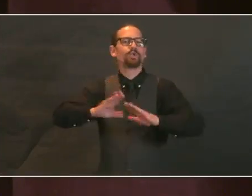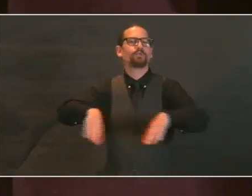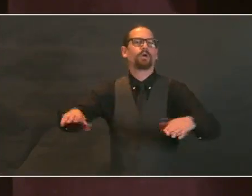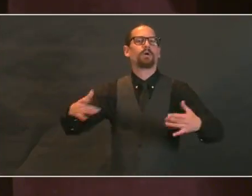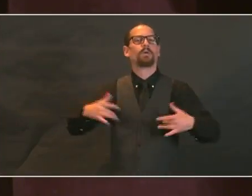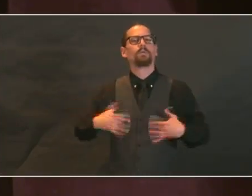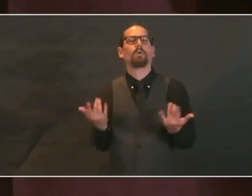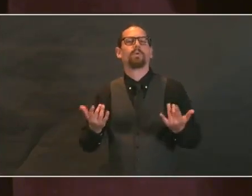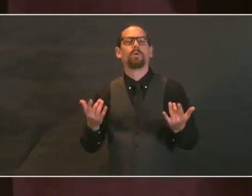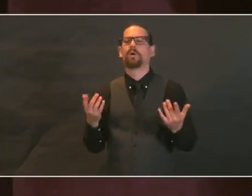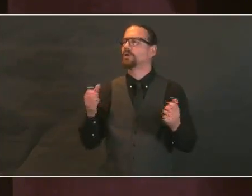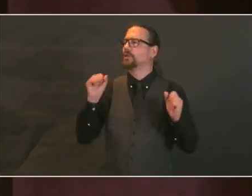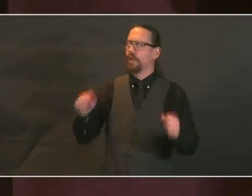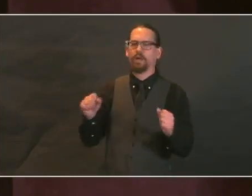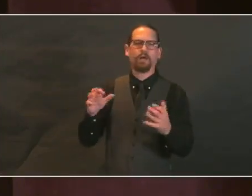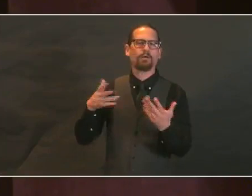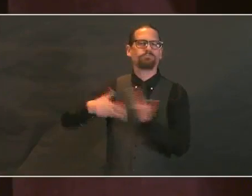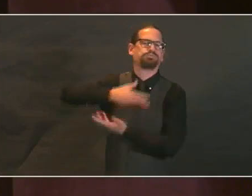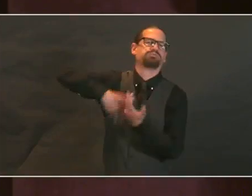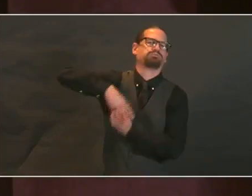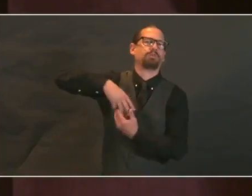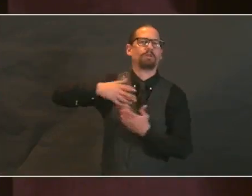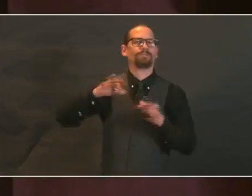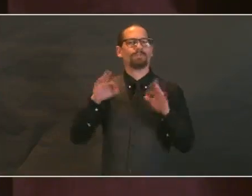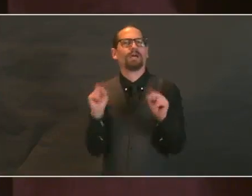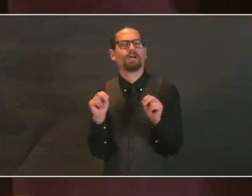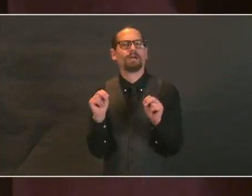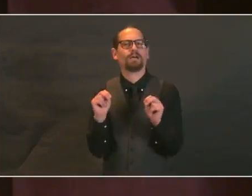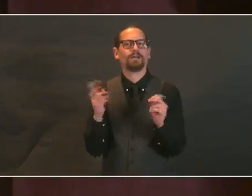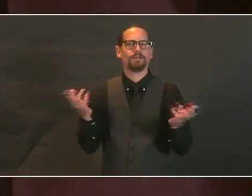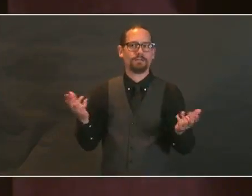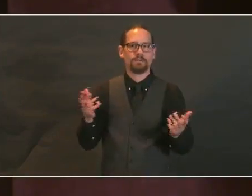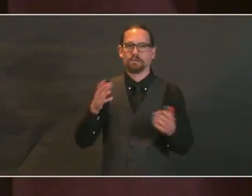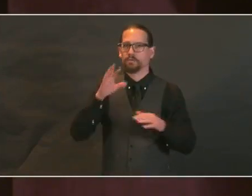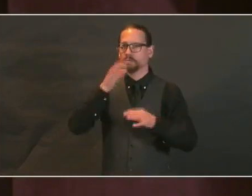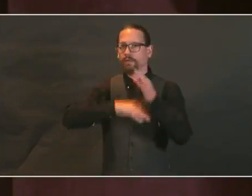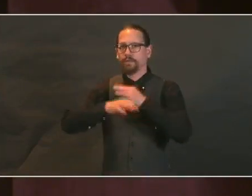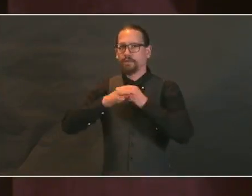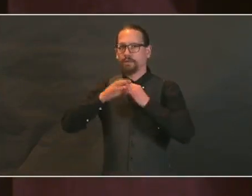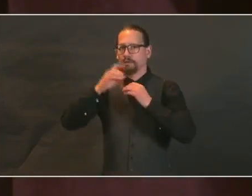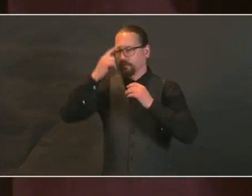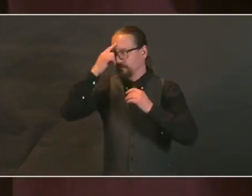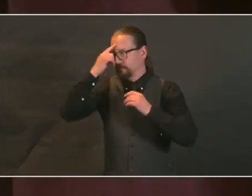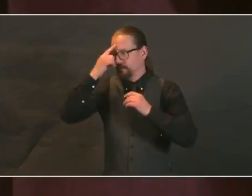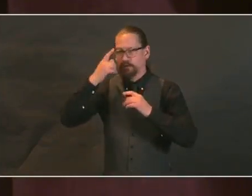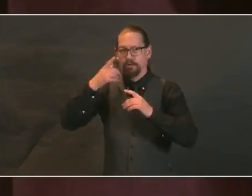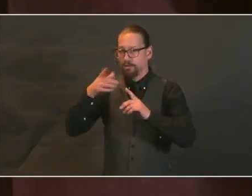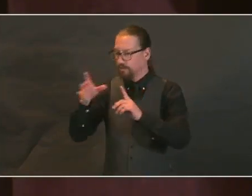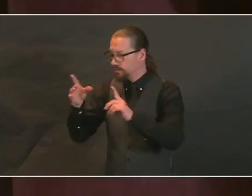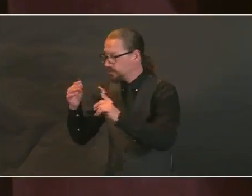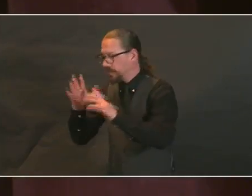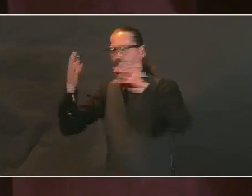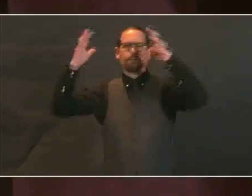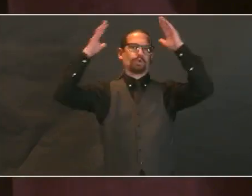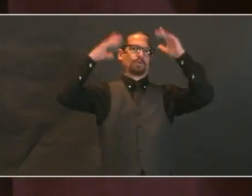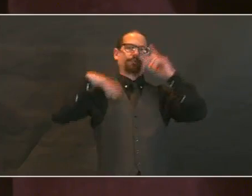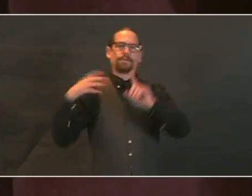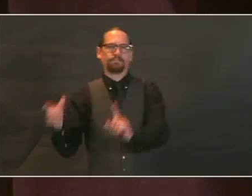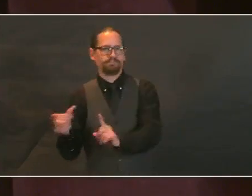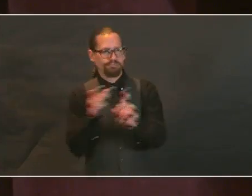AND DOING THE KIDS DOING THE THINGS THAT KIDS LOVE TO DO